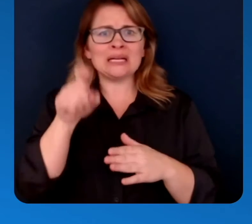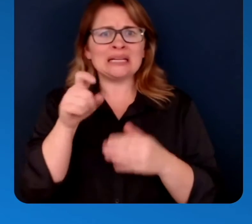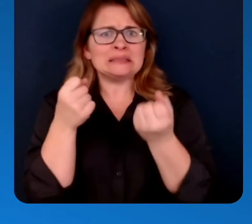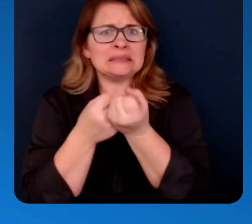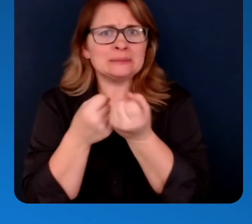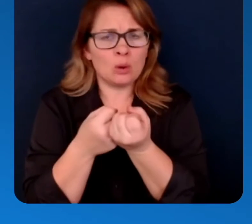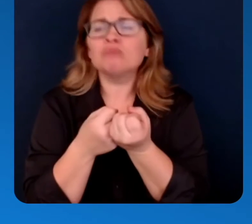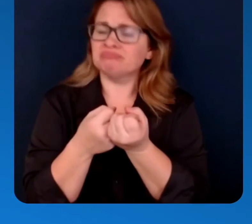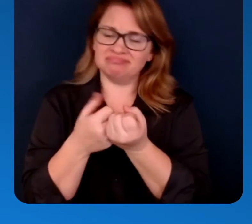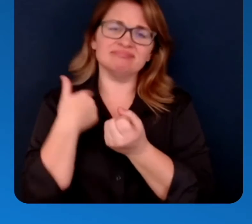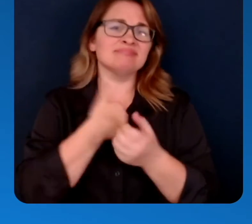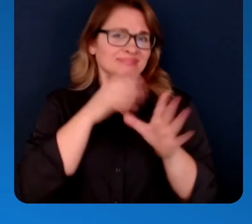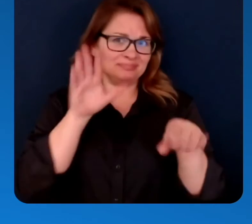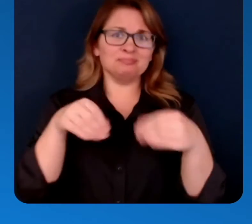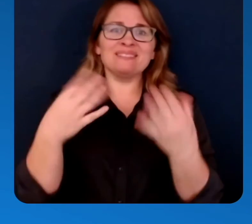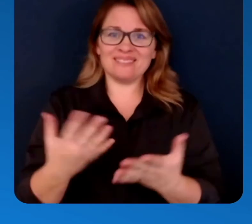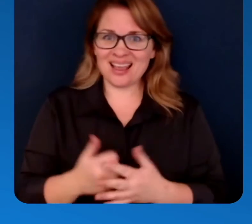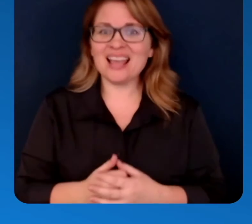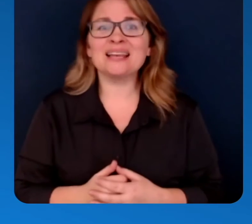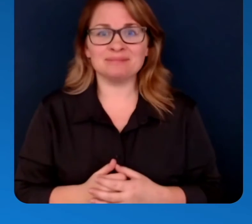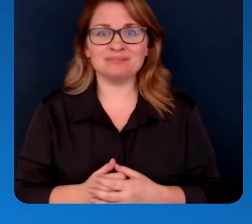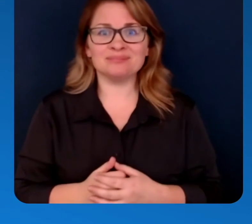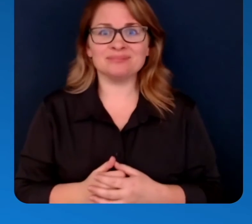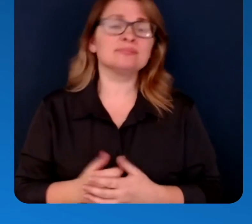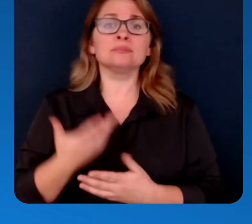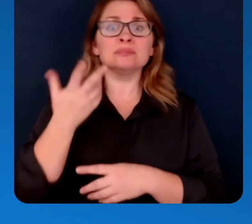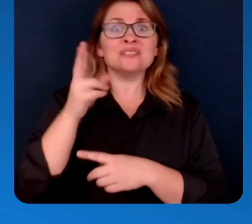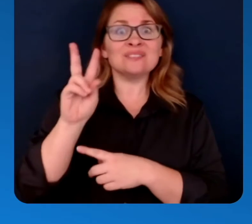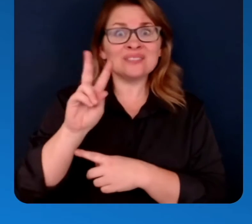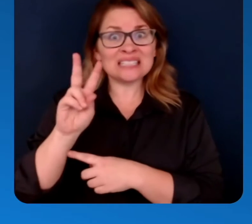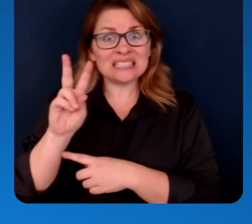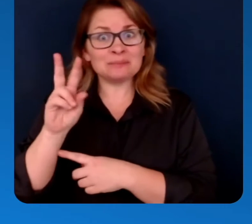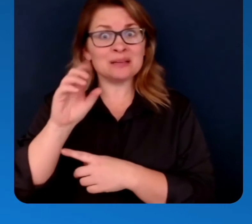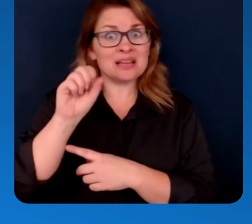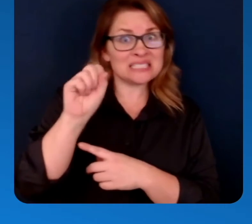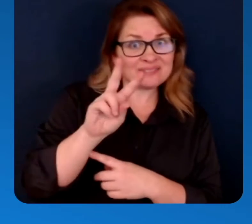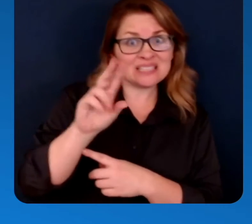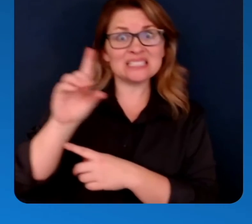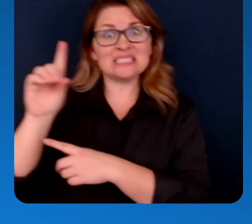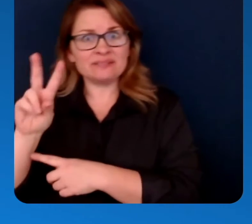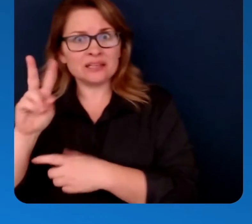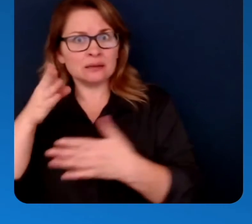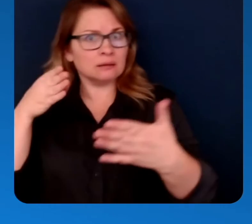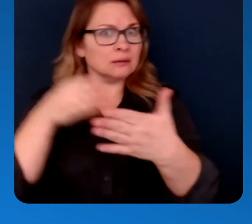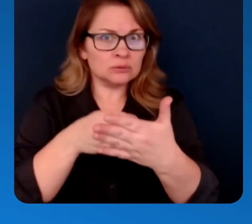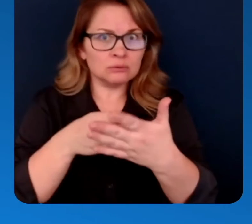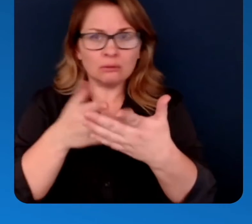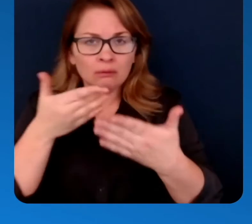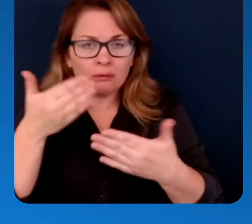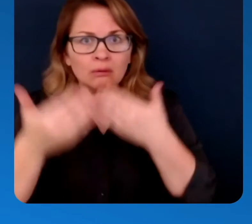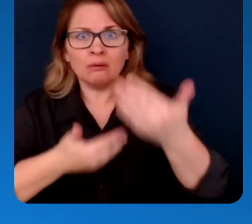We also provide advice about child protective services, and when they're involved in a family's life.